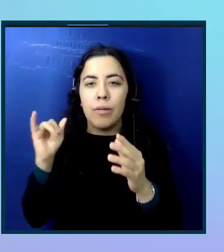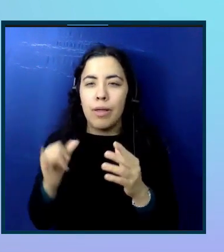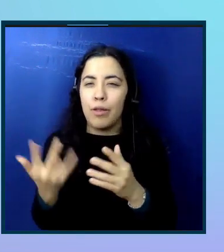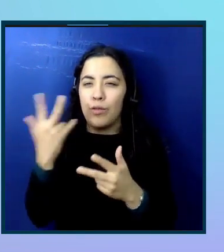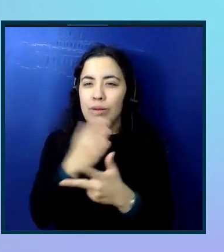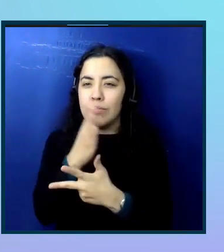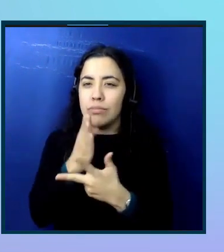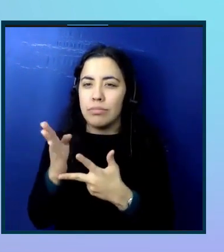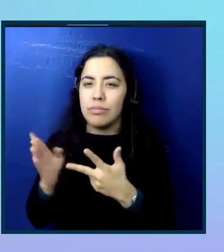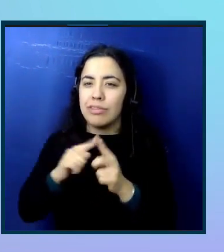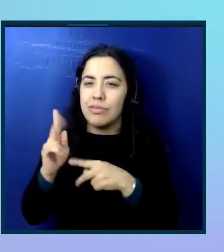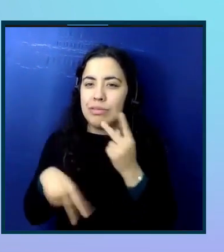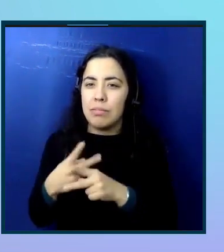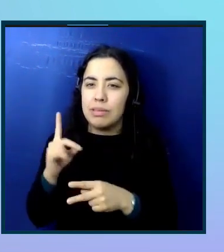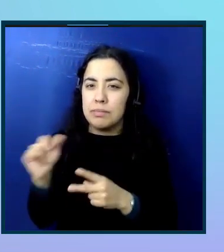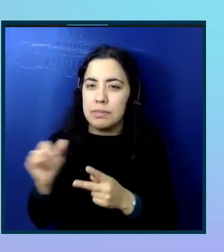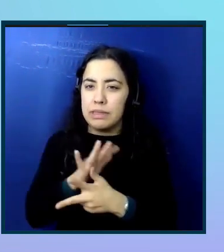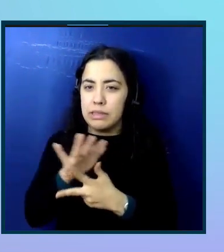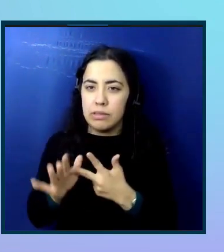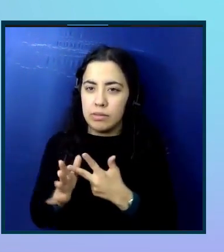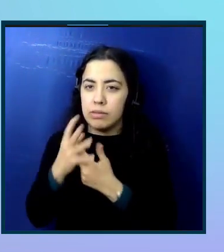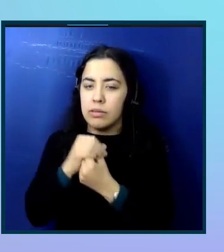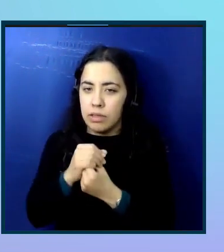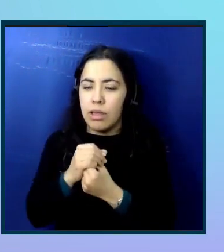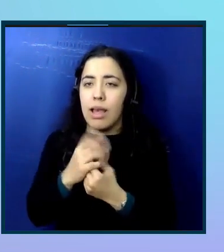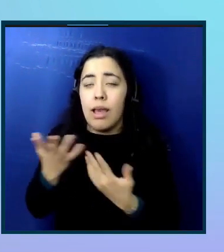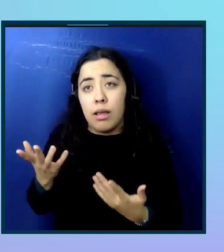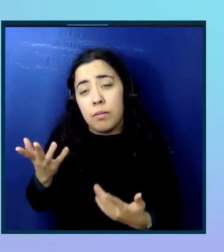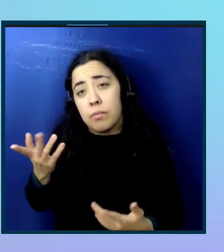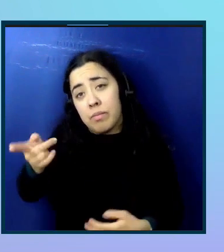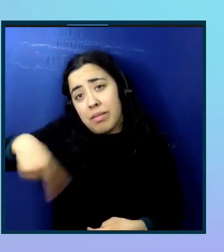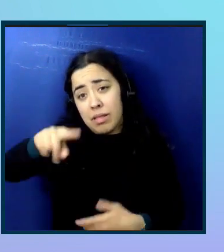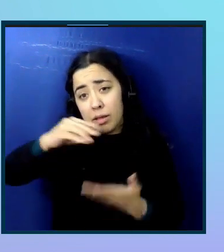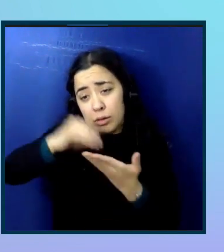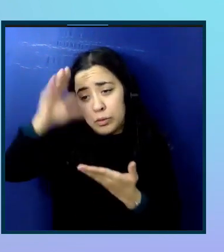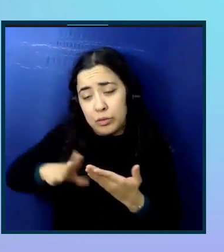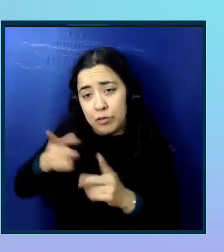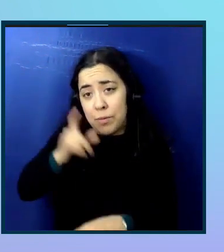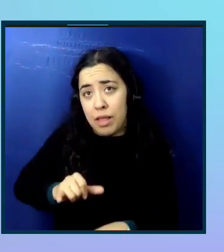of disabilities. And they, from that, they realize that they, too,